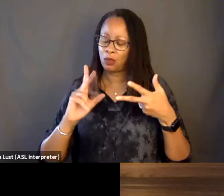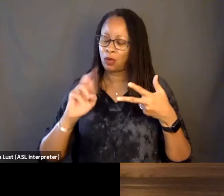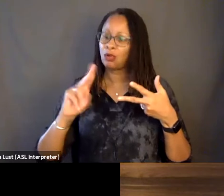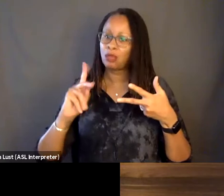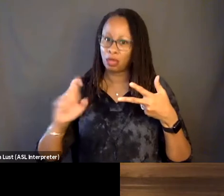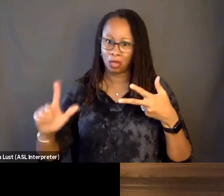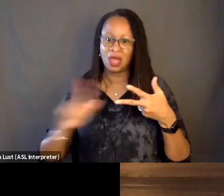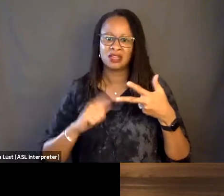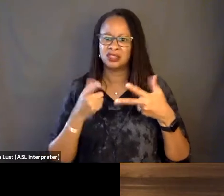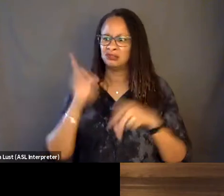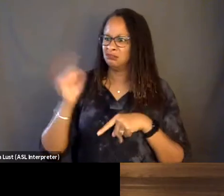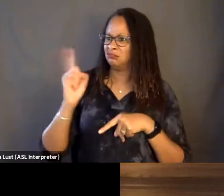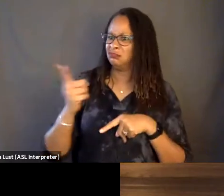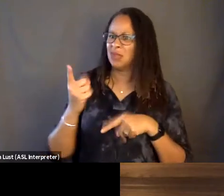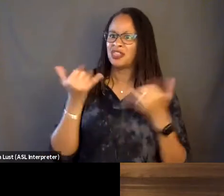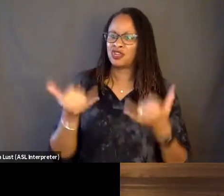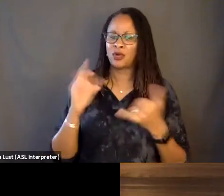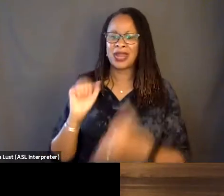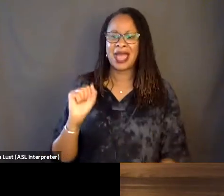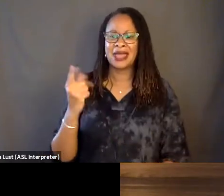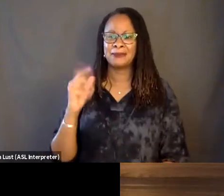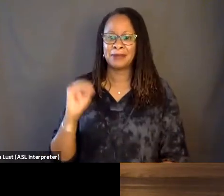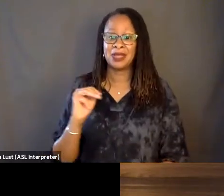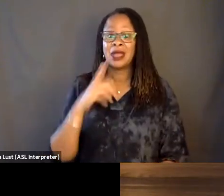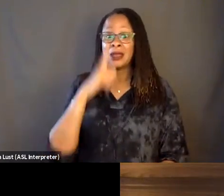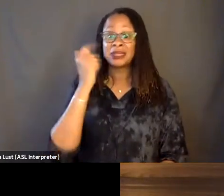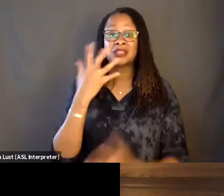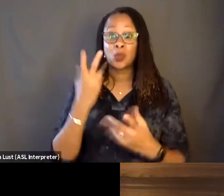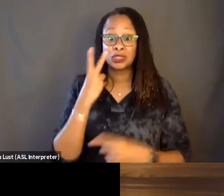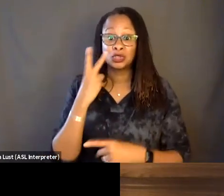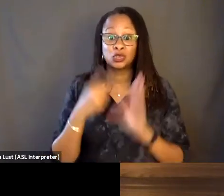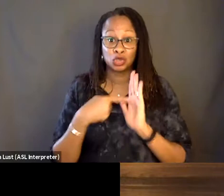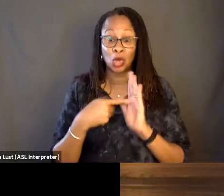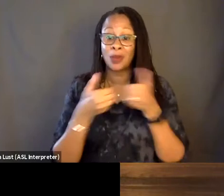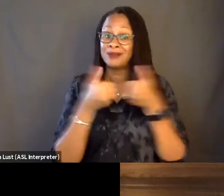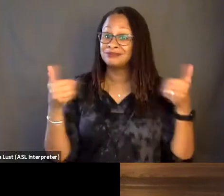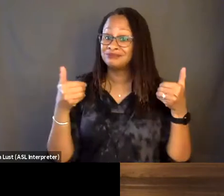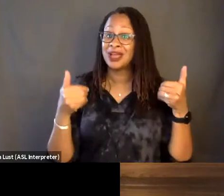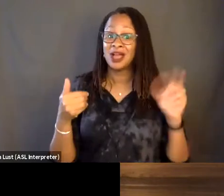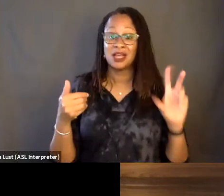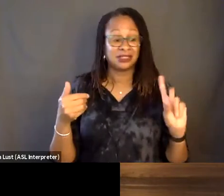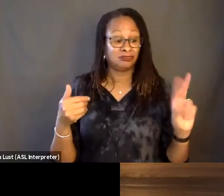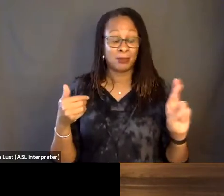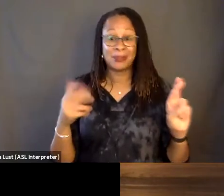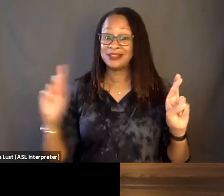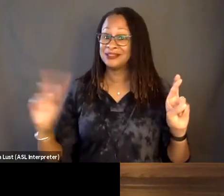than taking Democrats, because I wanted to show the bipartisan support within Congress and Senate to do something.